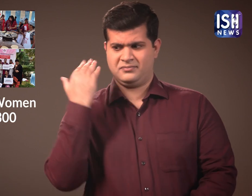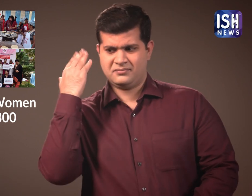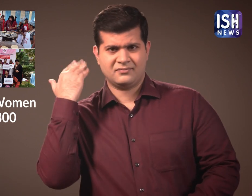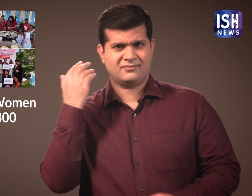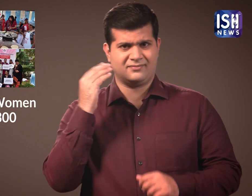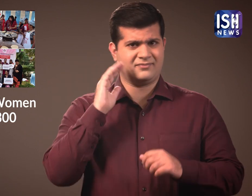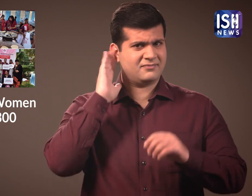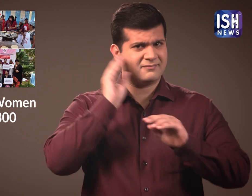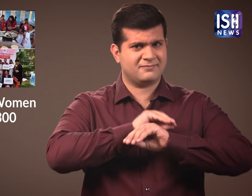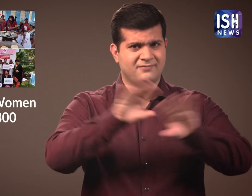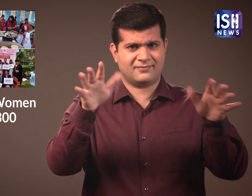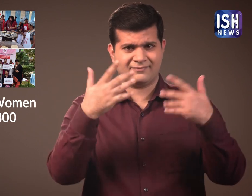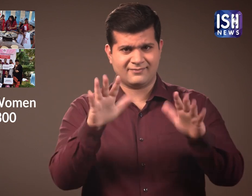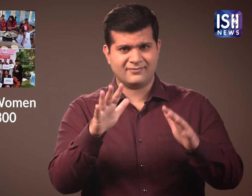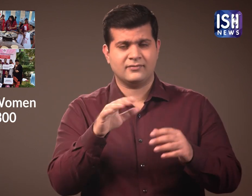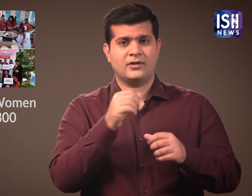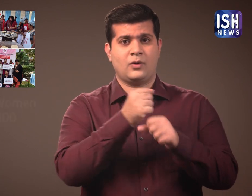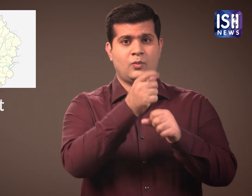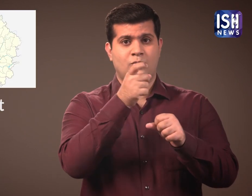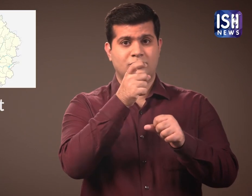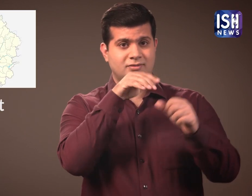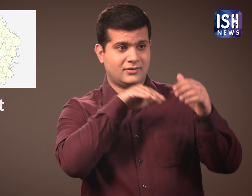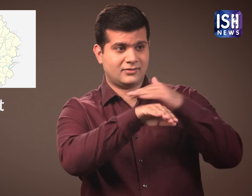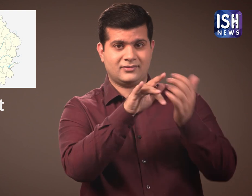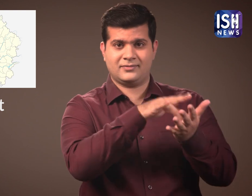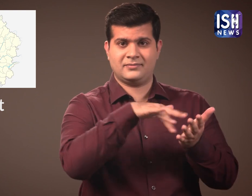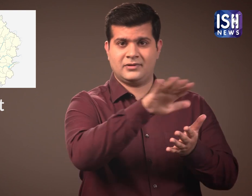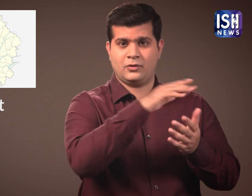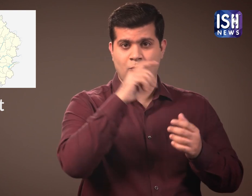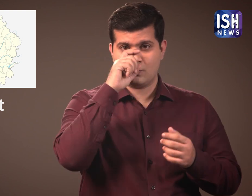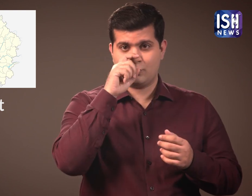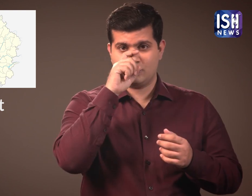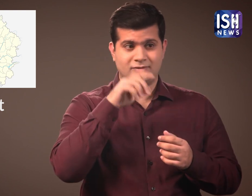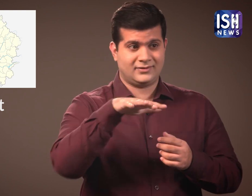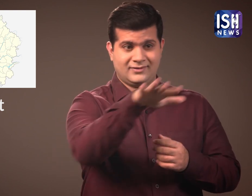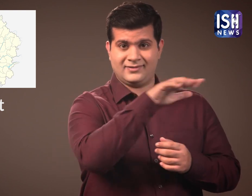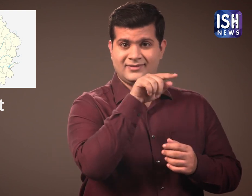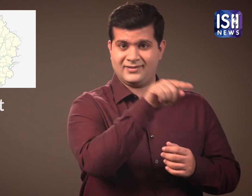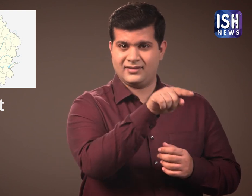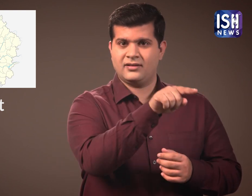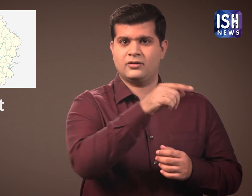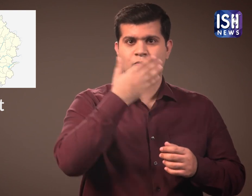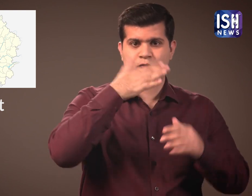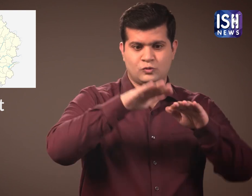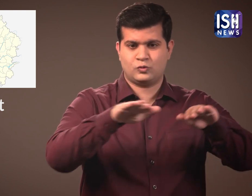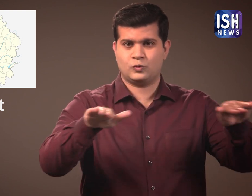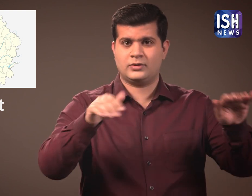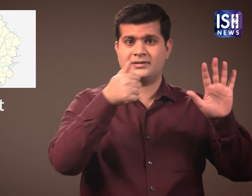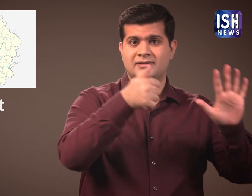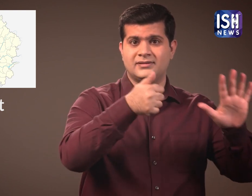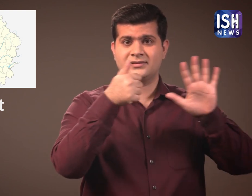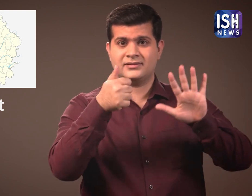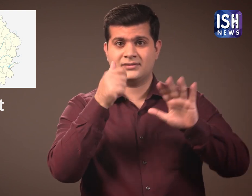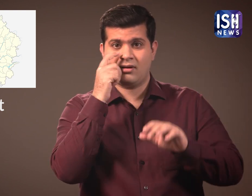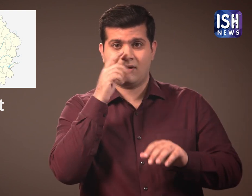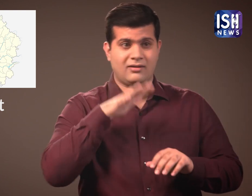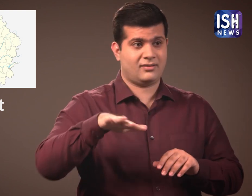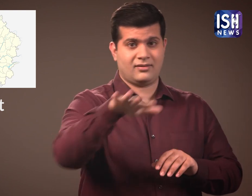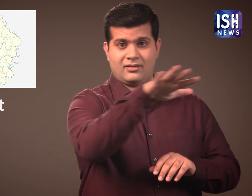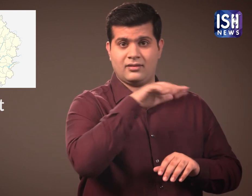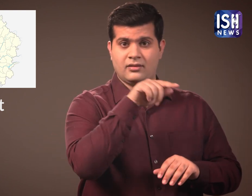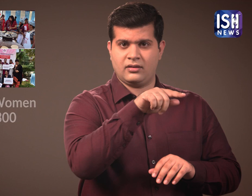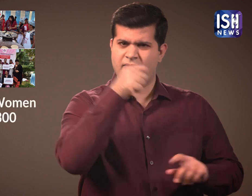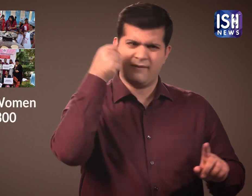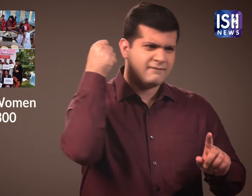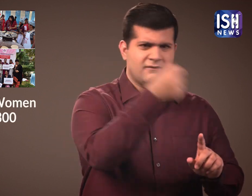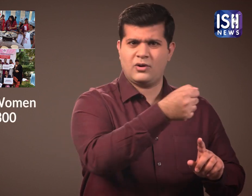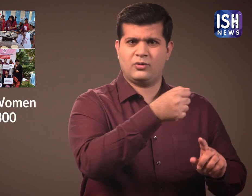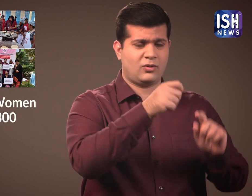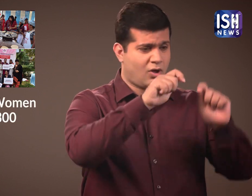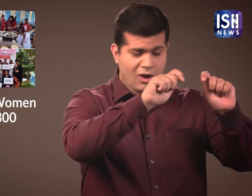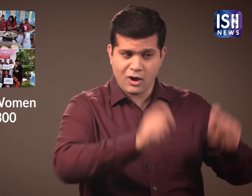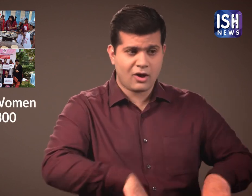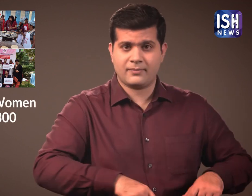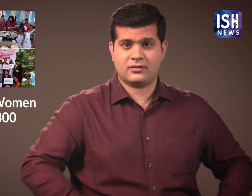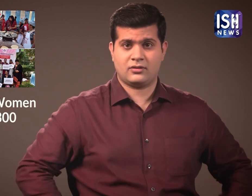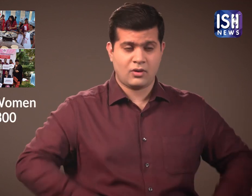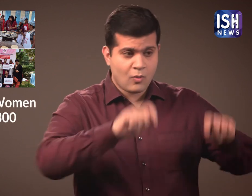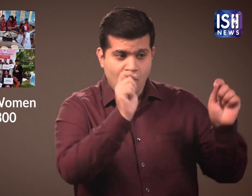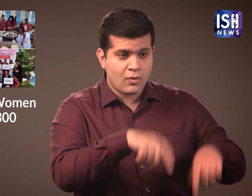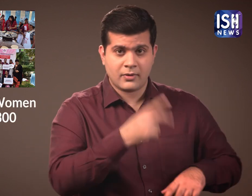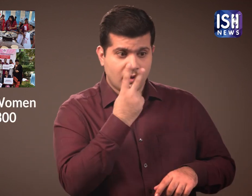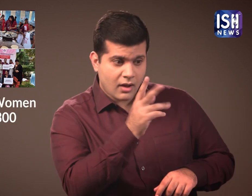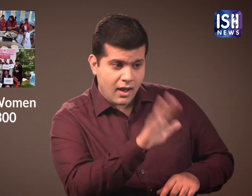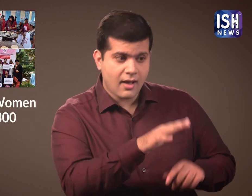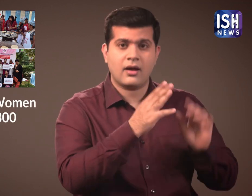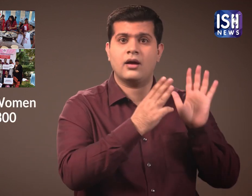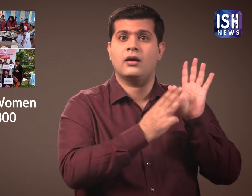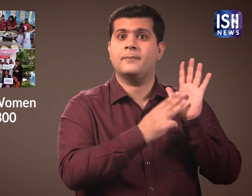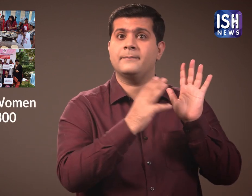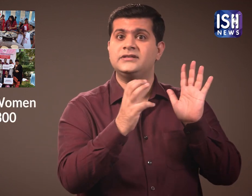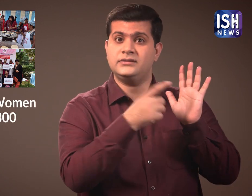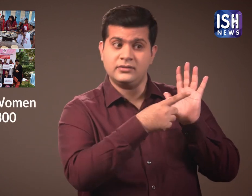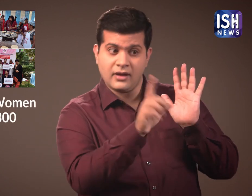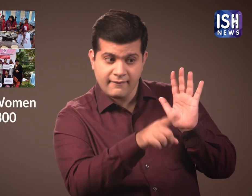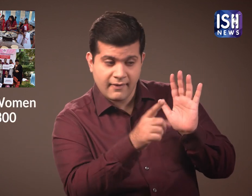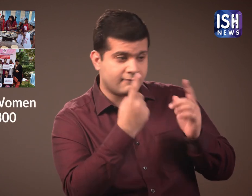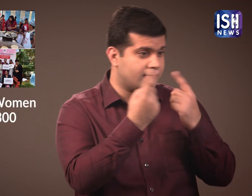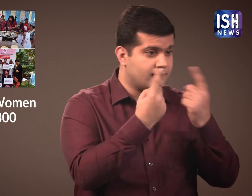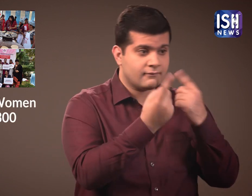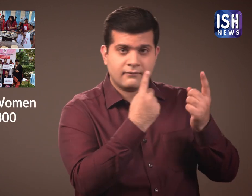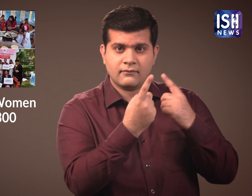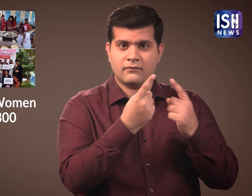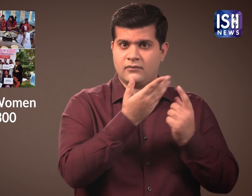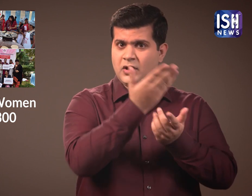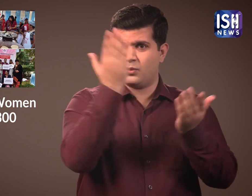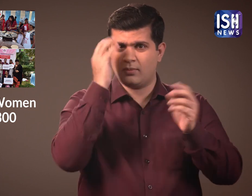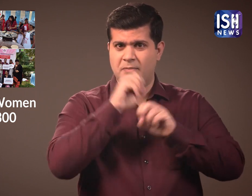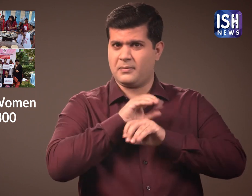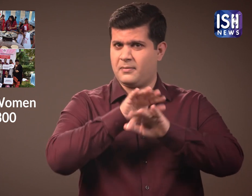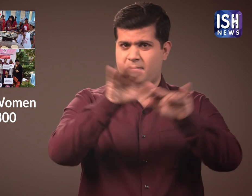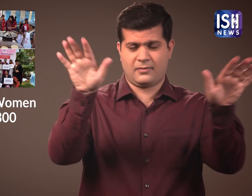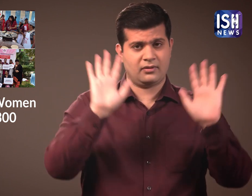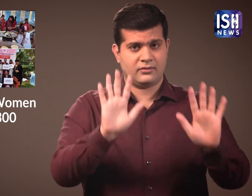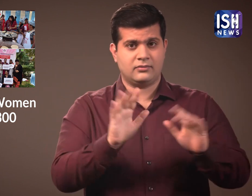Recently a news about 66 female students in Bhuj, Gujarat who were made to strip to check if they were menstruating has gone viral.